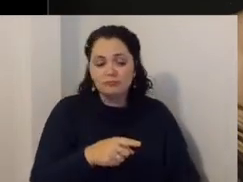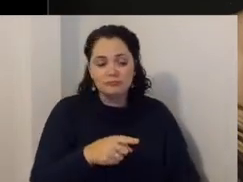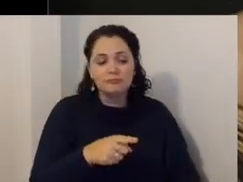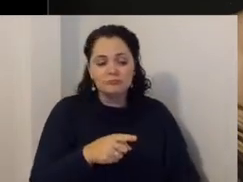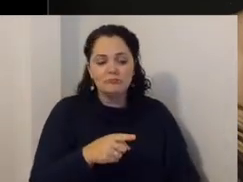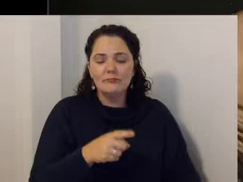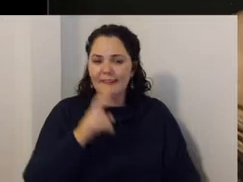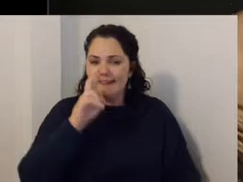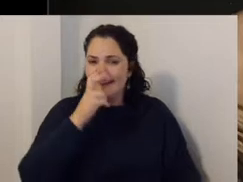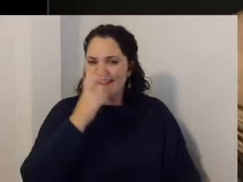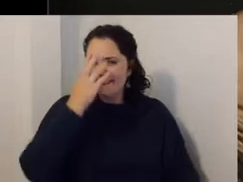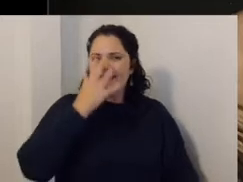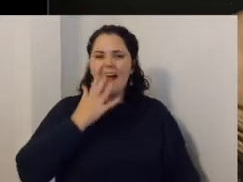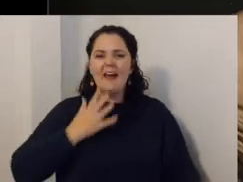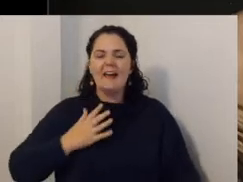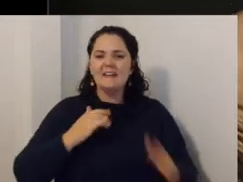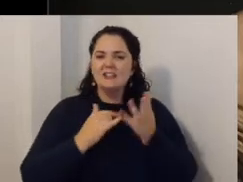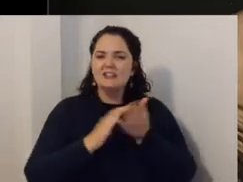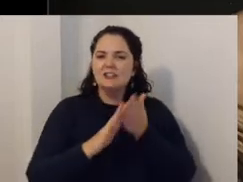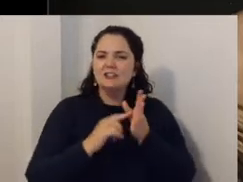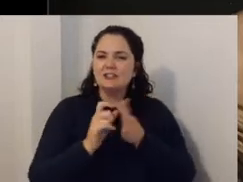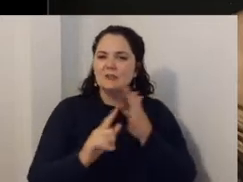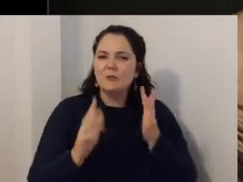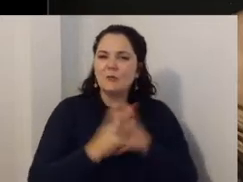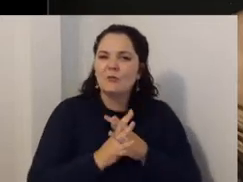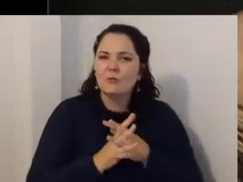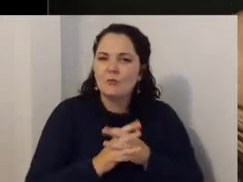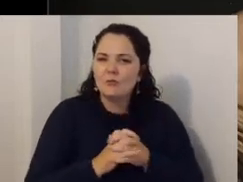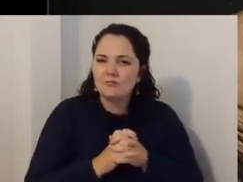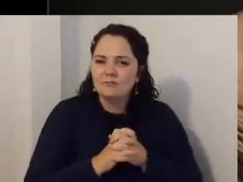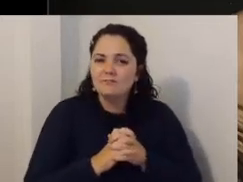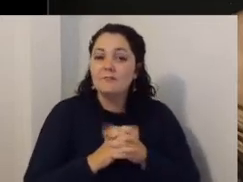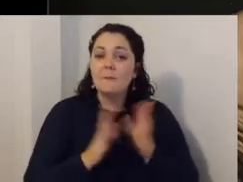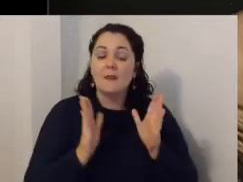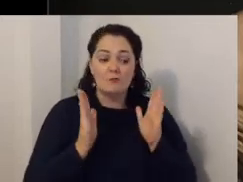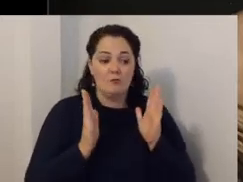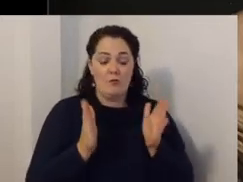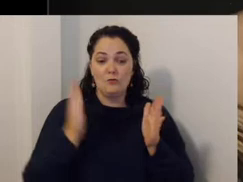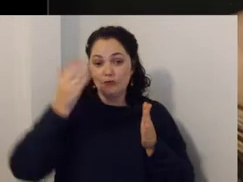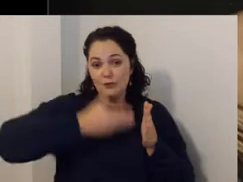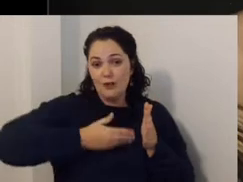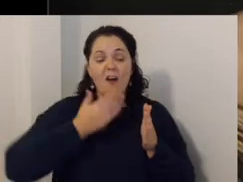across her neck and over her shoulder as well and so when we take our poses here tonight, when Rachel